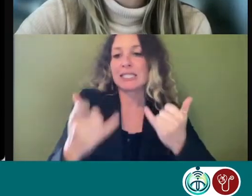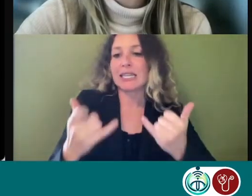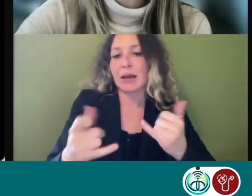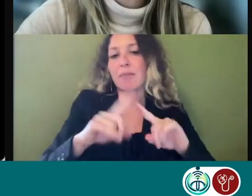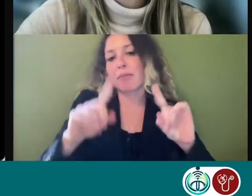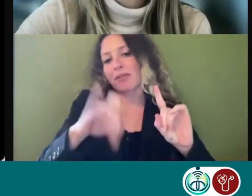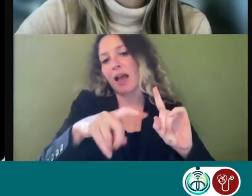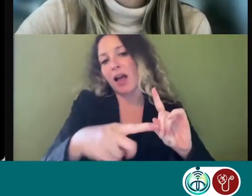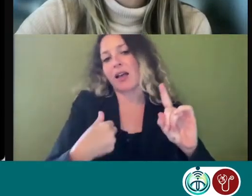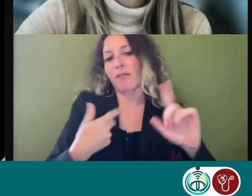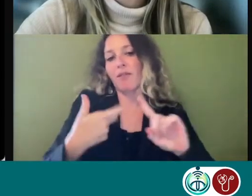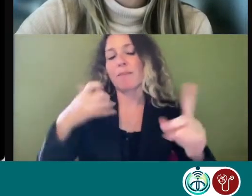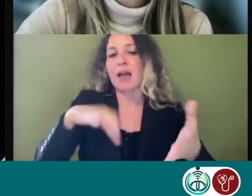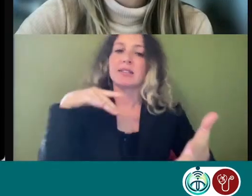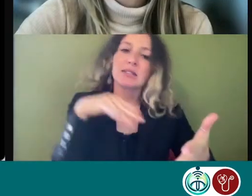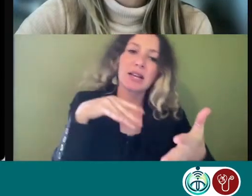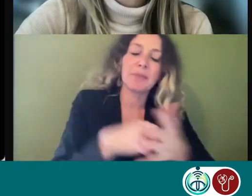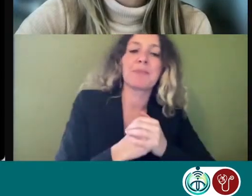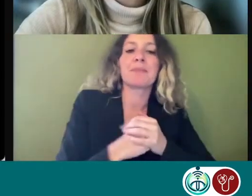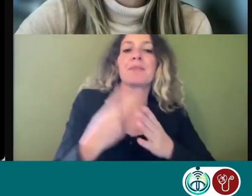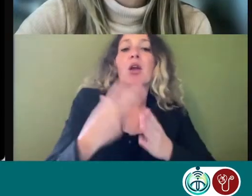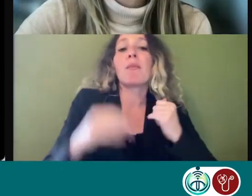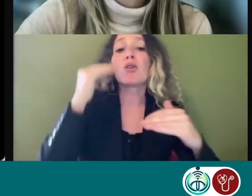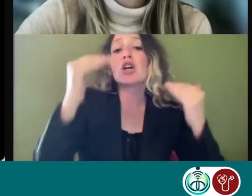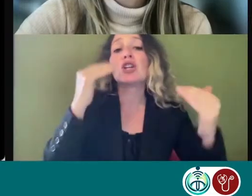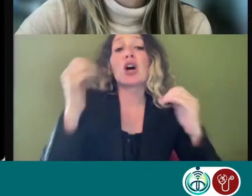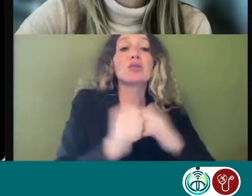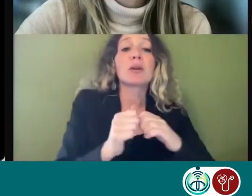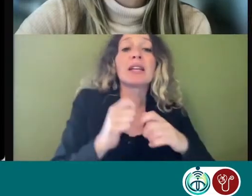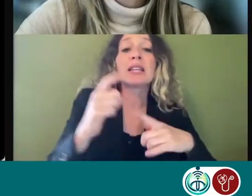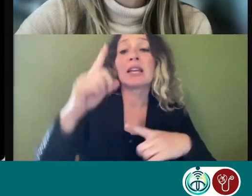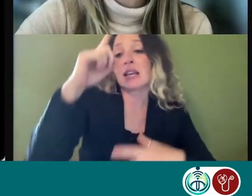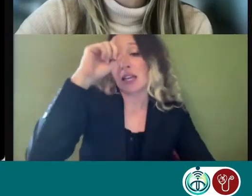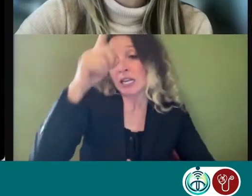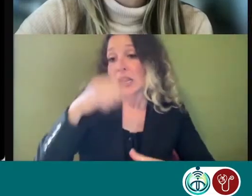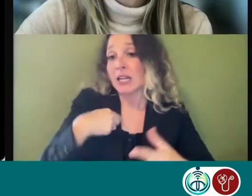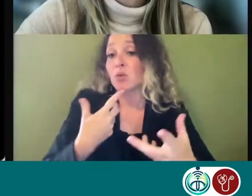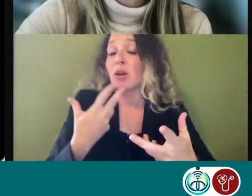We recruited both adults with intellectual and developmental disabilities and caregivers to